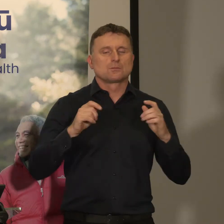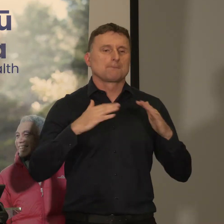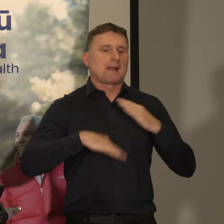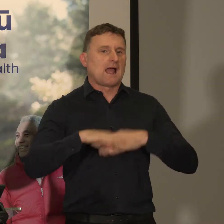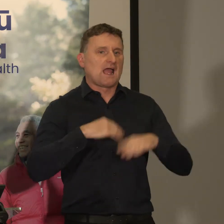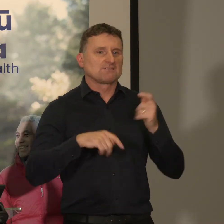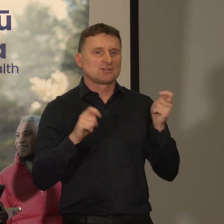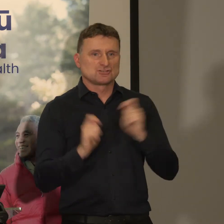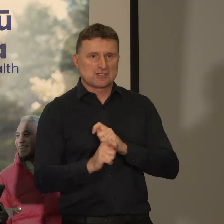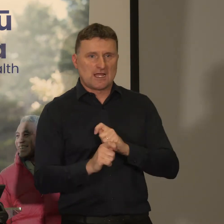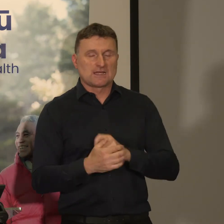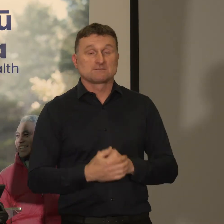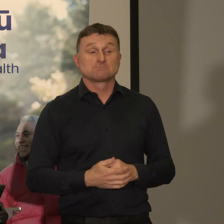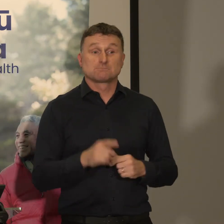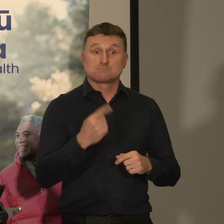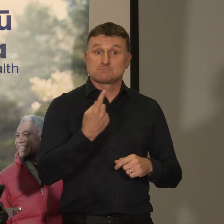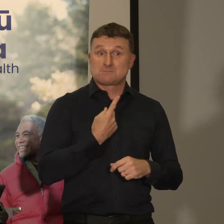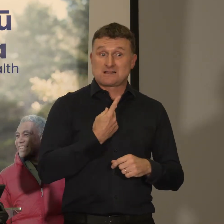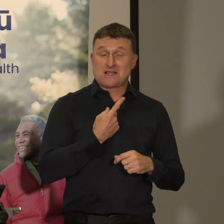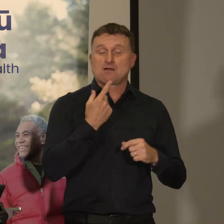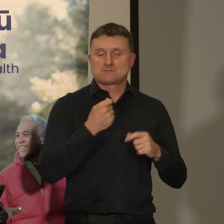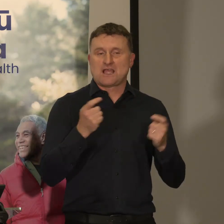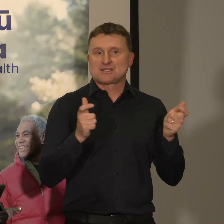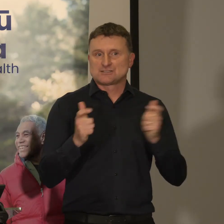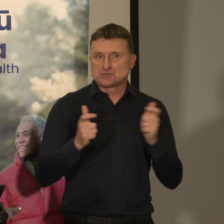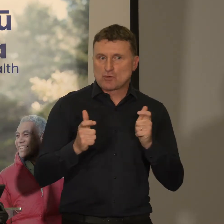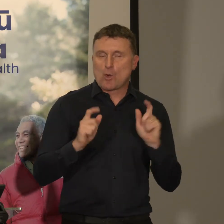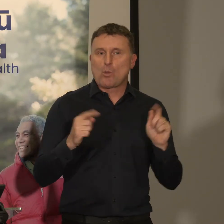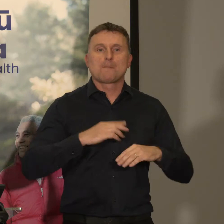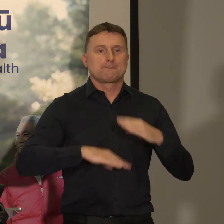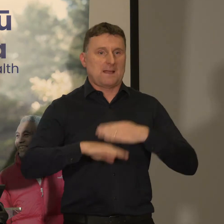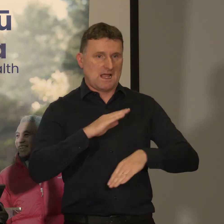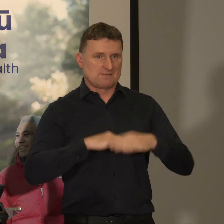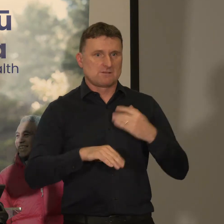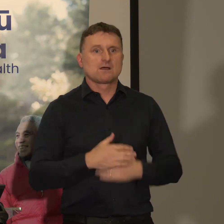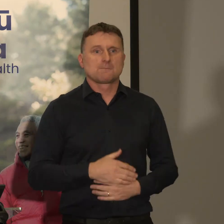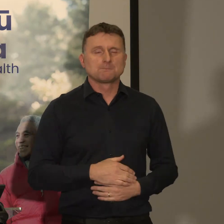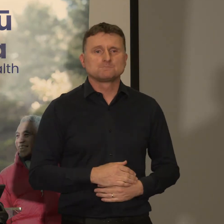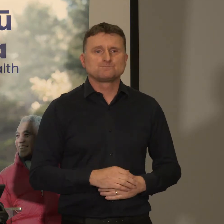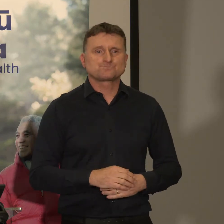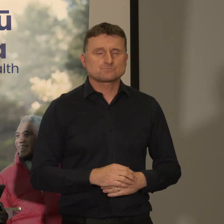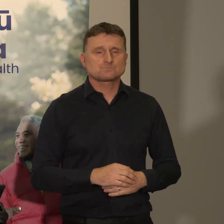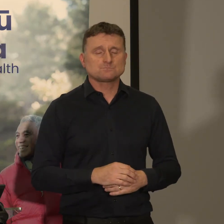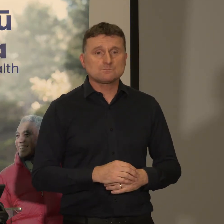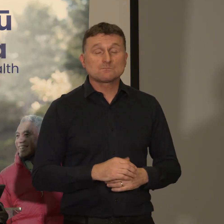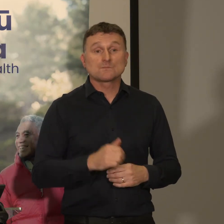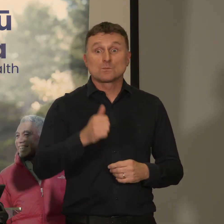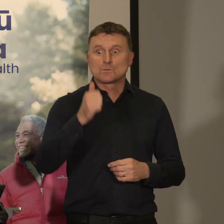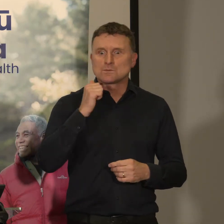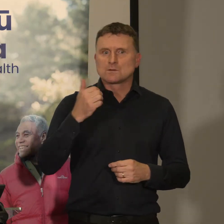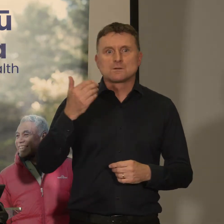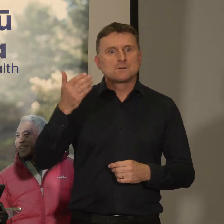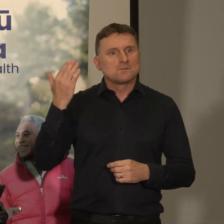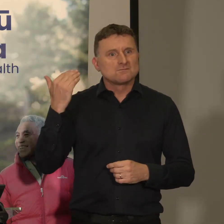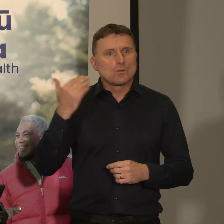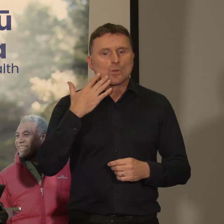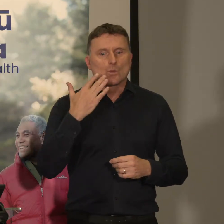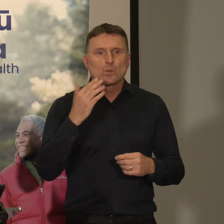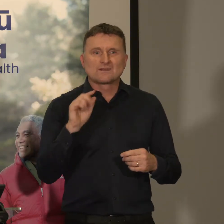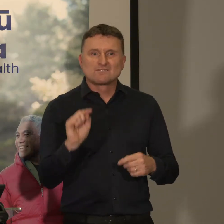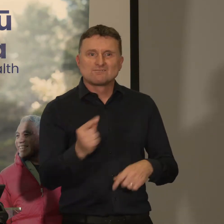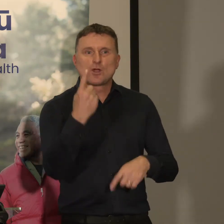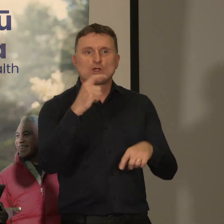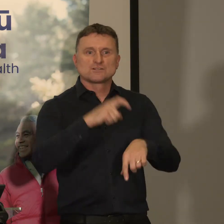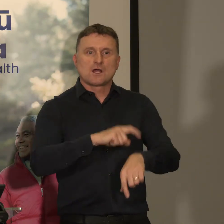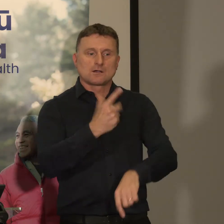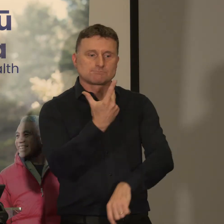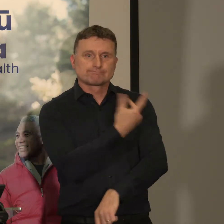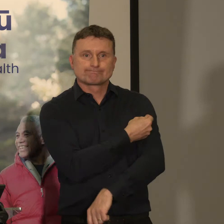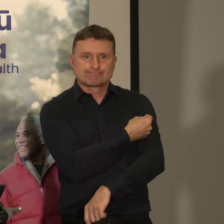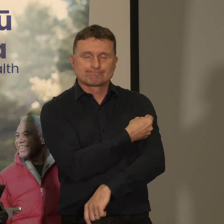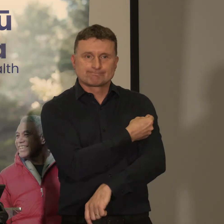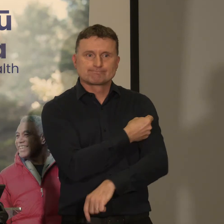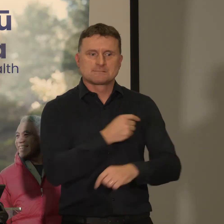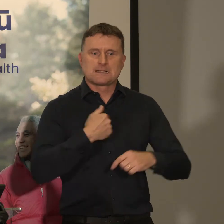one we can control is our